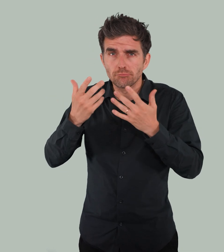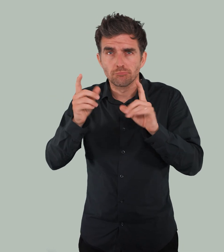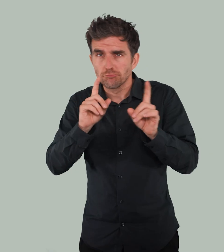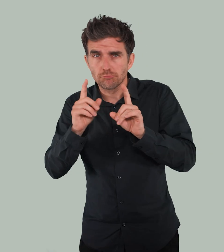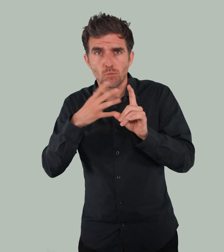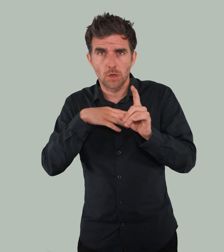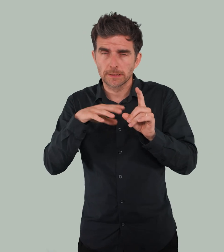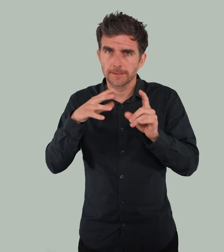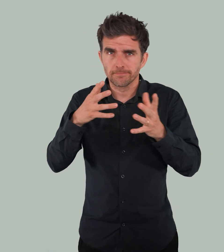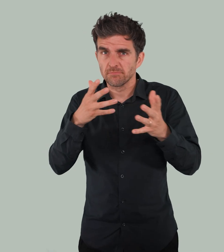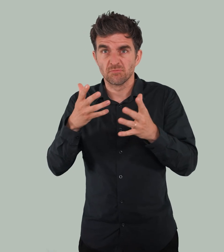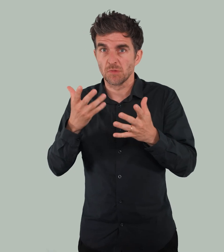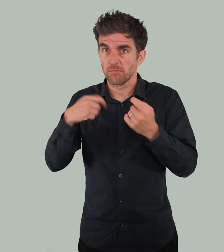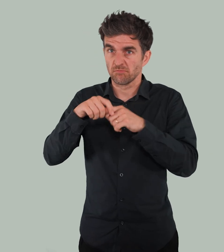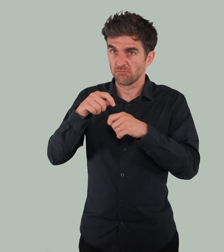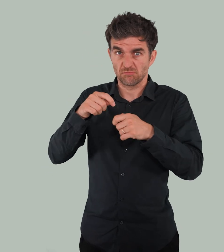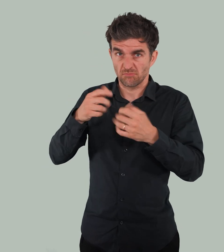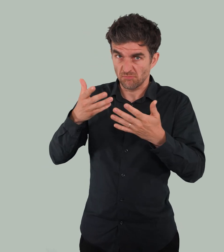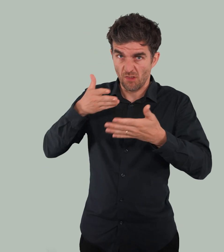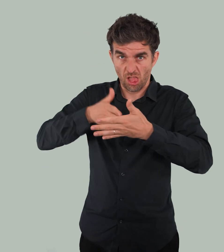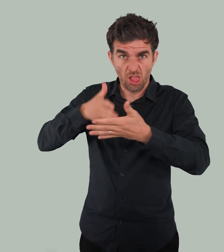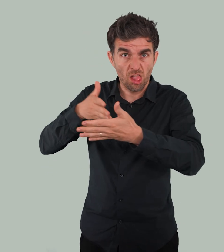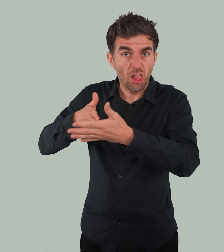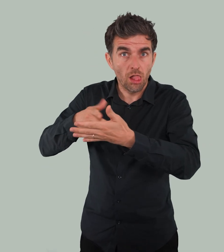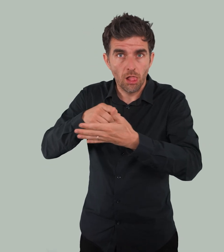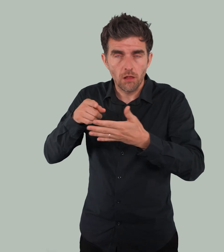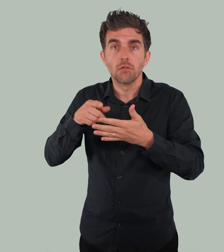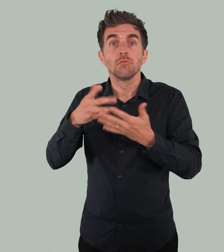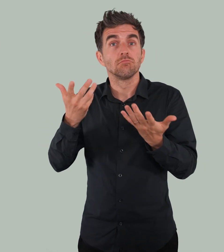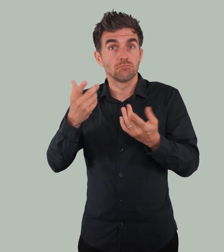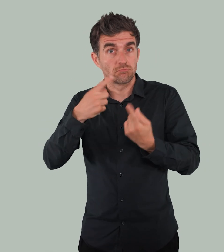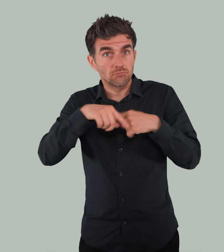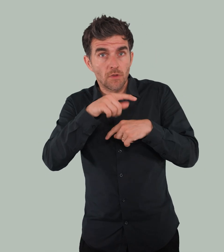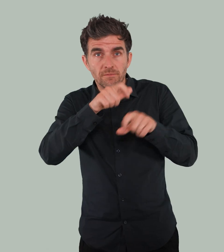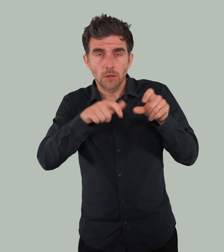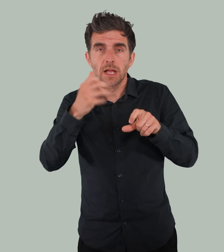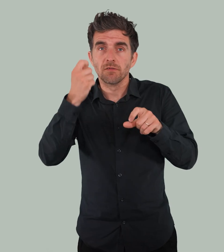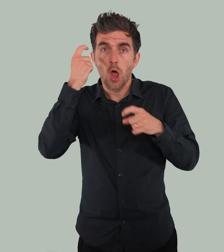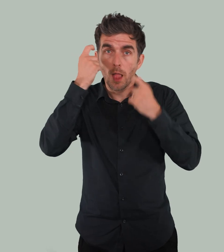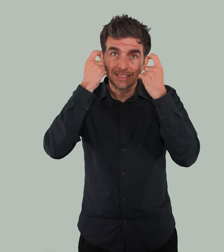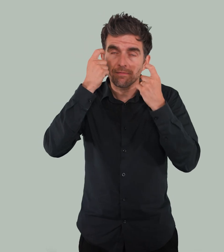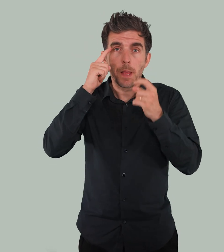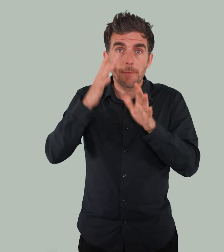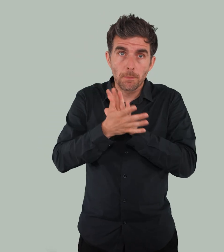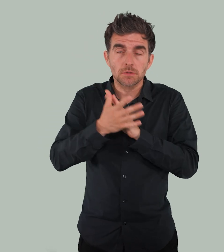creating substantial barriers, particularly for individuals with cognitive impairments,